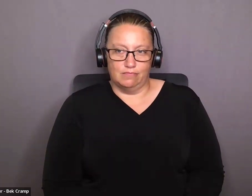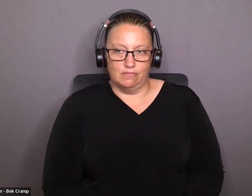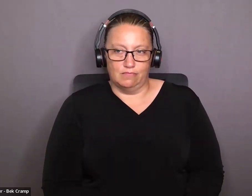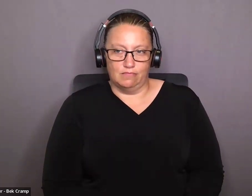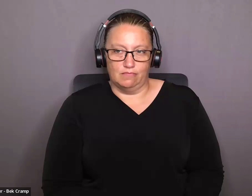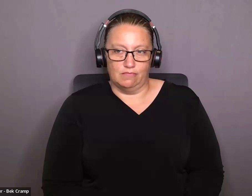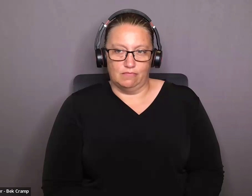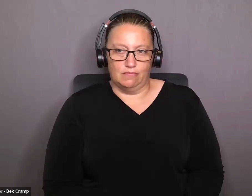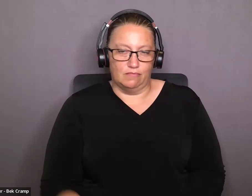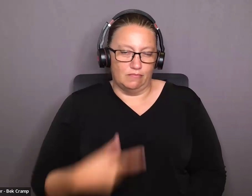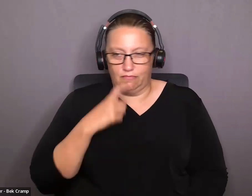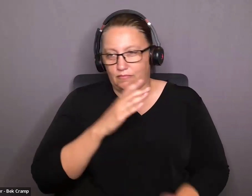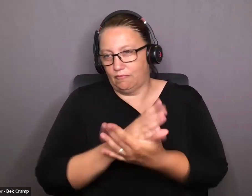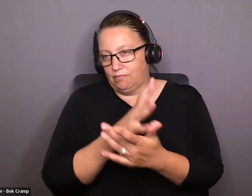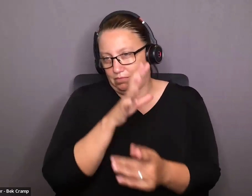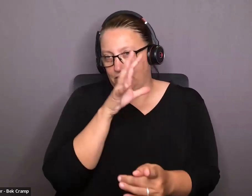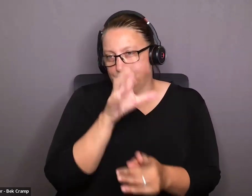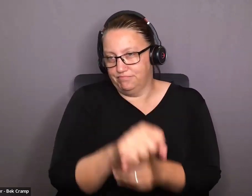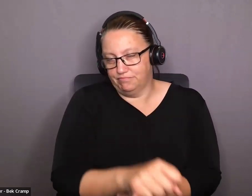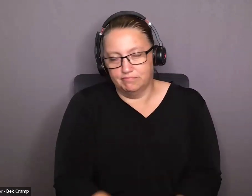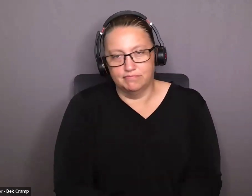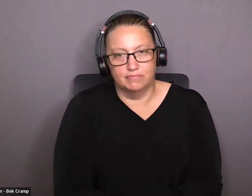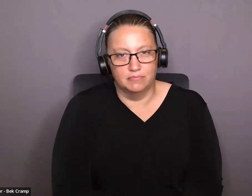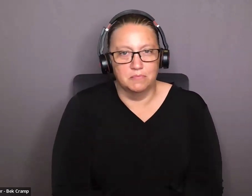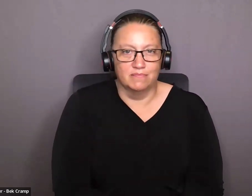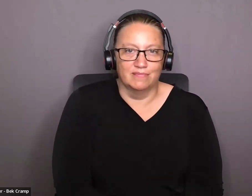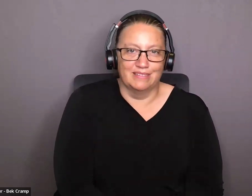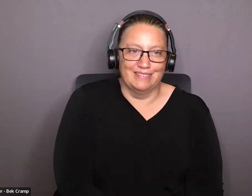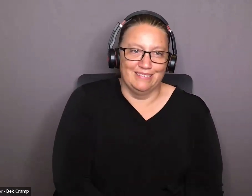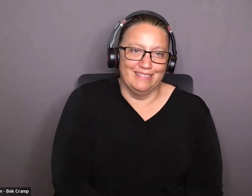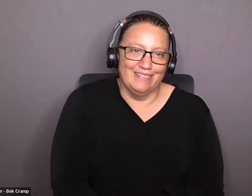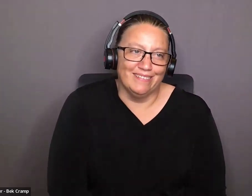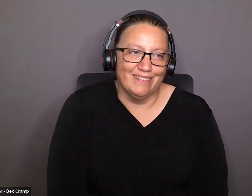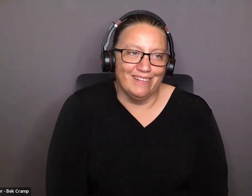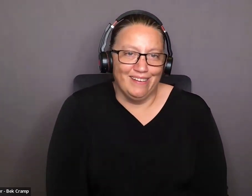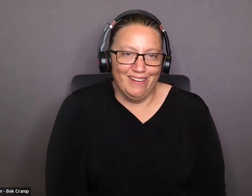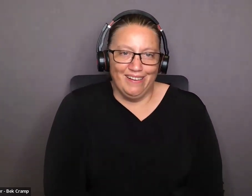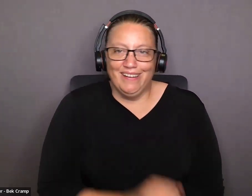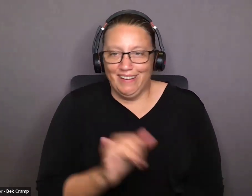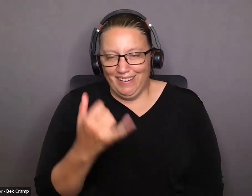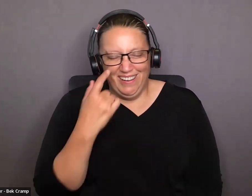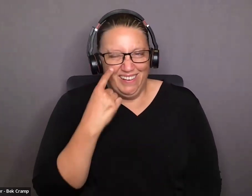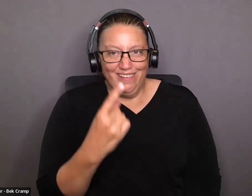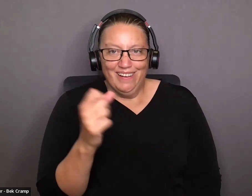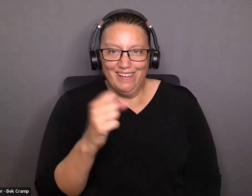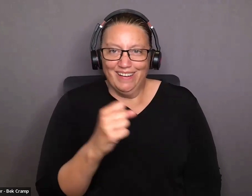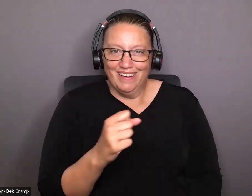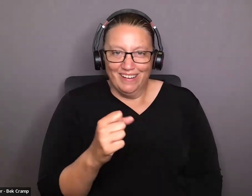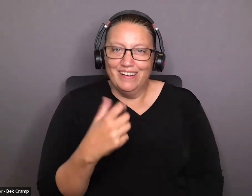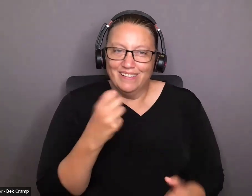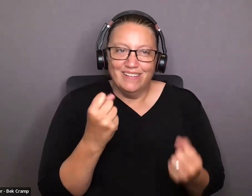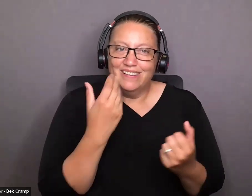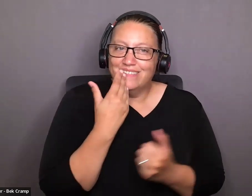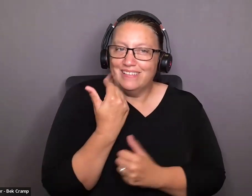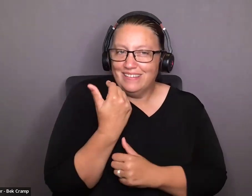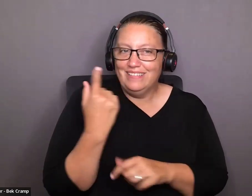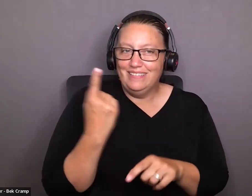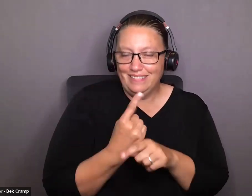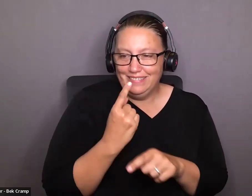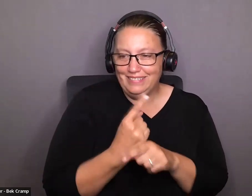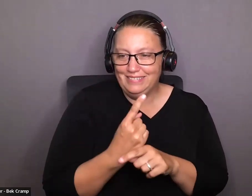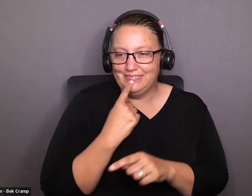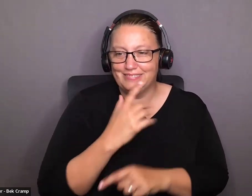capturing. And just noting that recent comments are interested in helping by